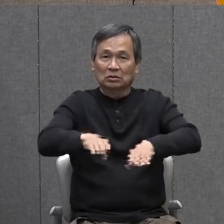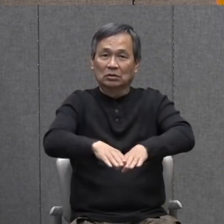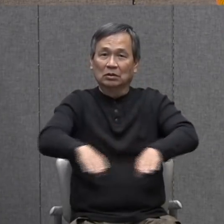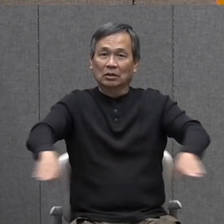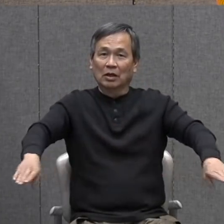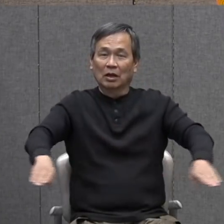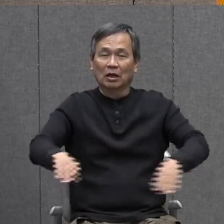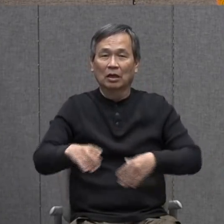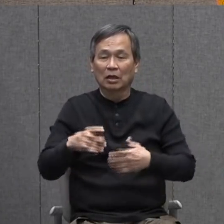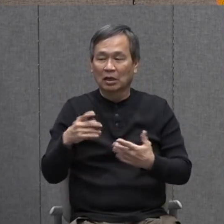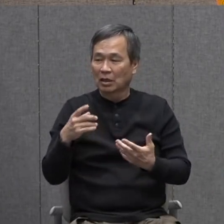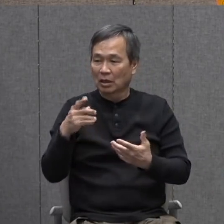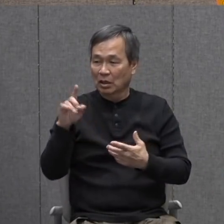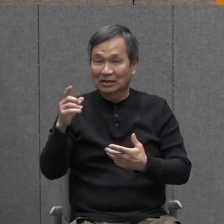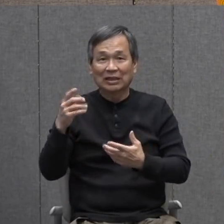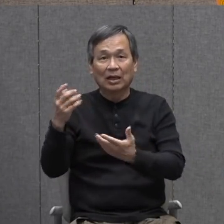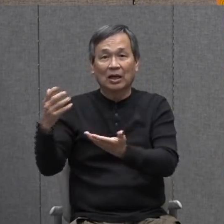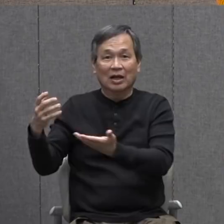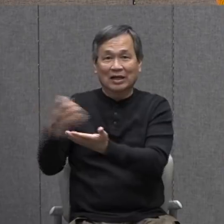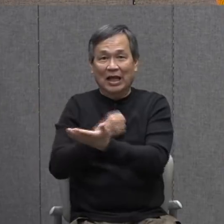And your time starts now.